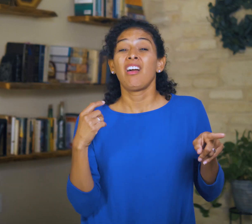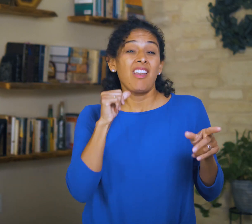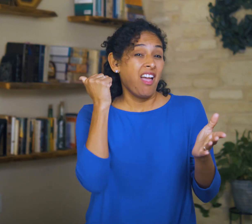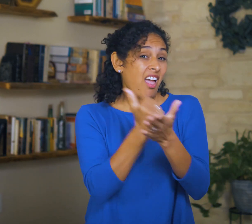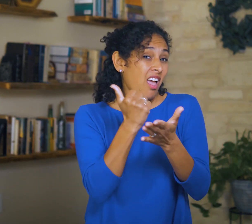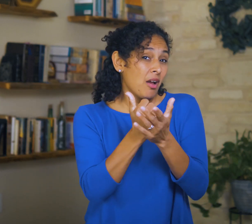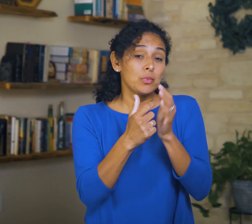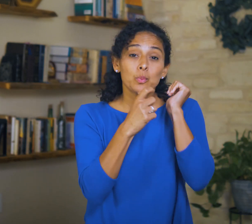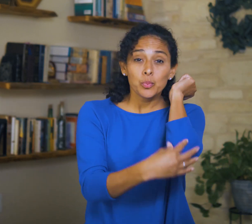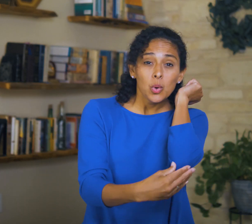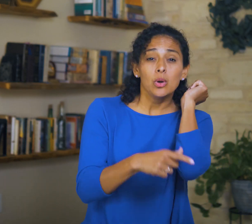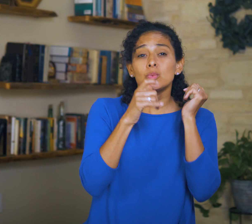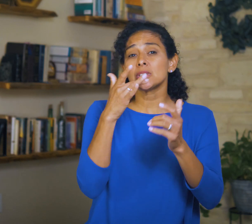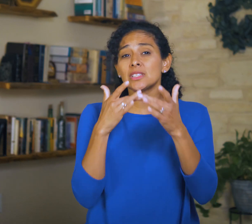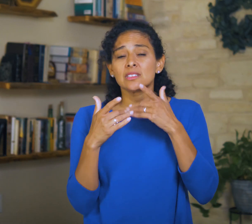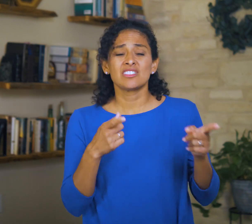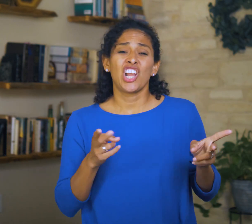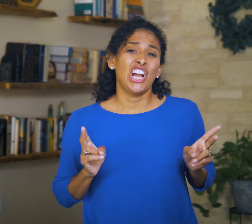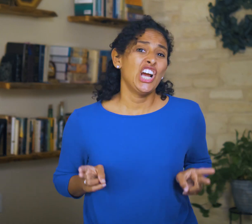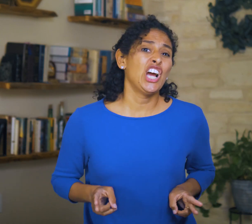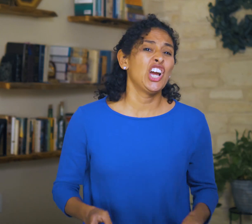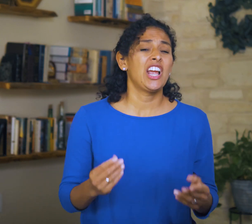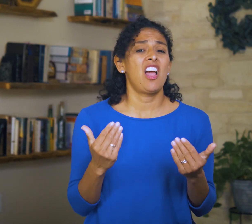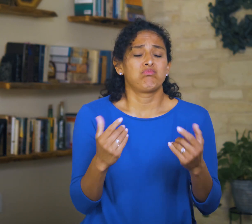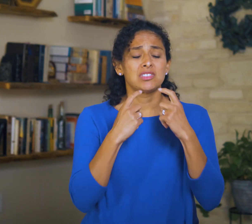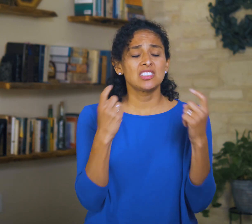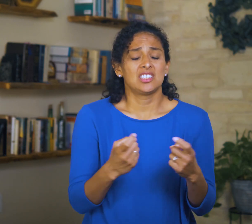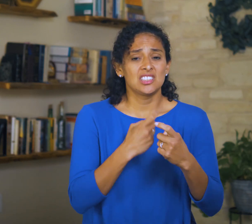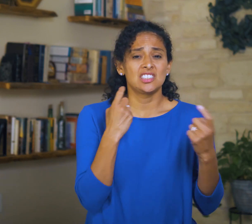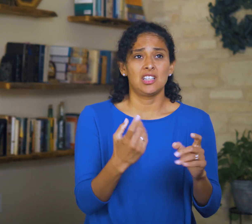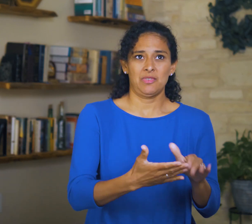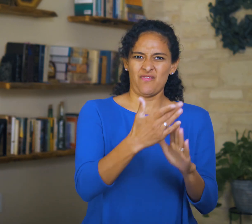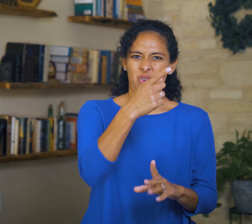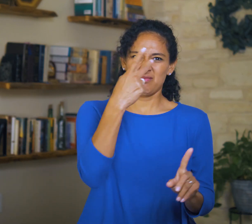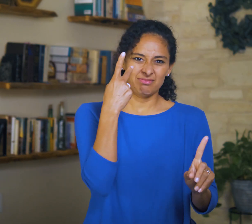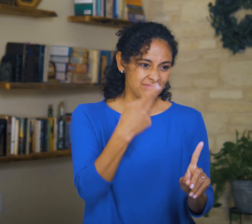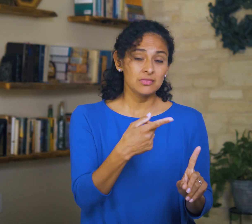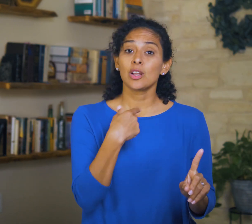but did not aid the poor and needy. They were haughty and did an abomination before Me.